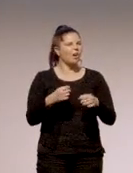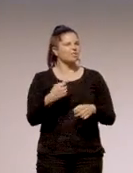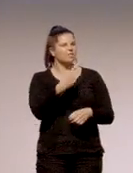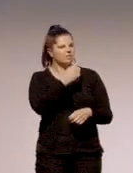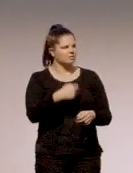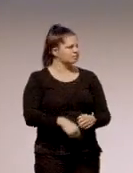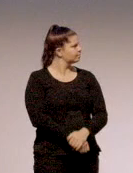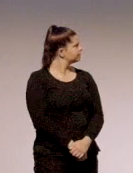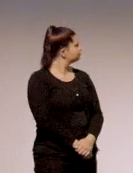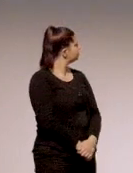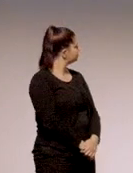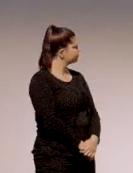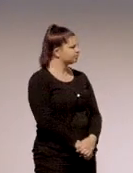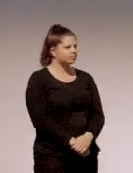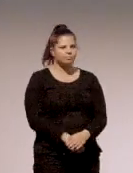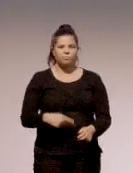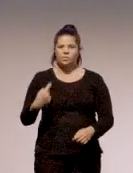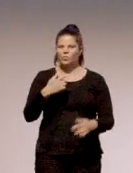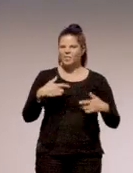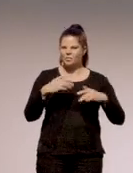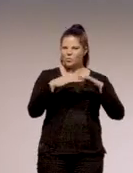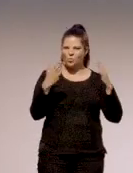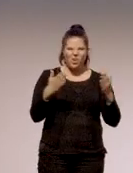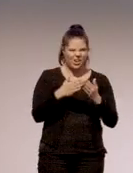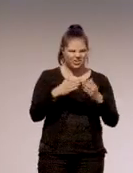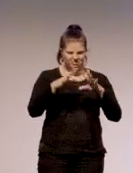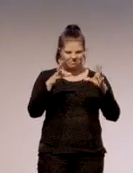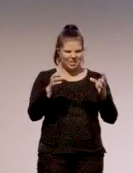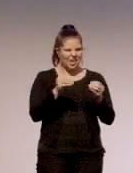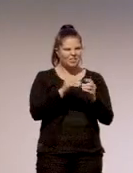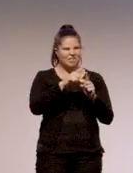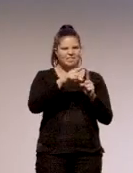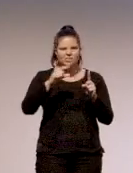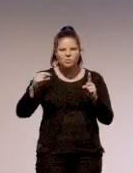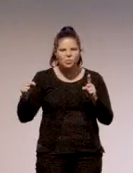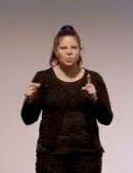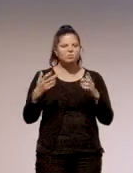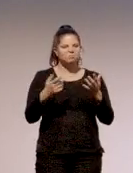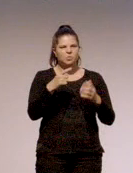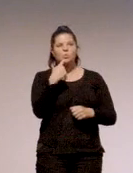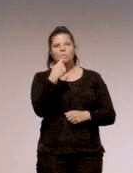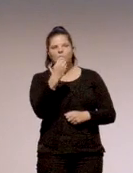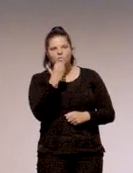We live in a world where everything is turning digital from the way you order food, book a car, organize your holiday, or use